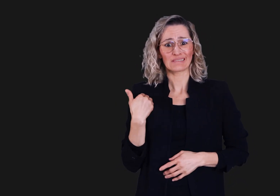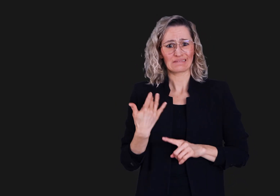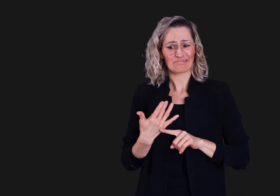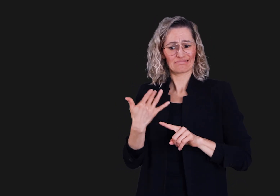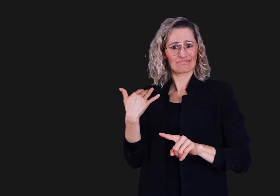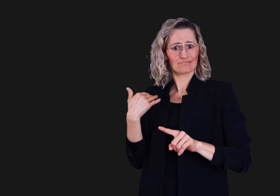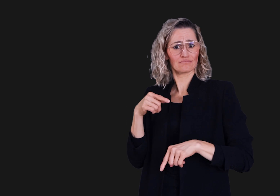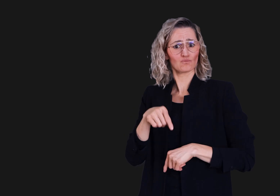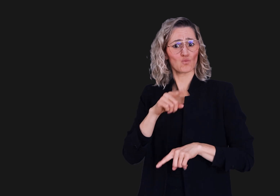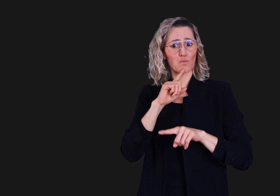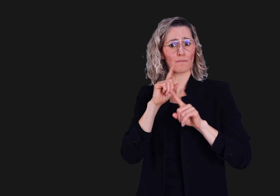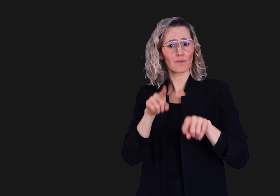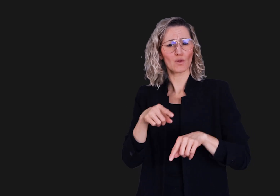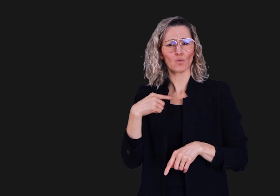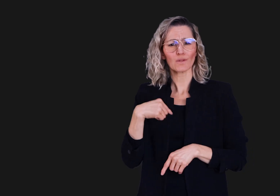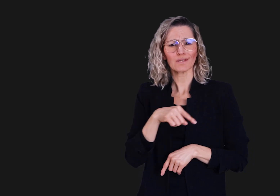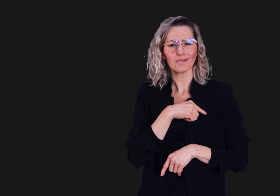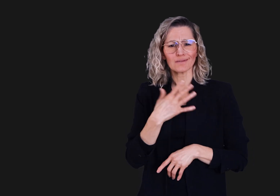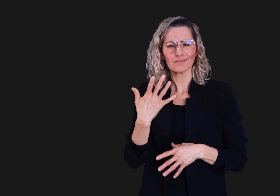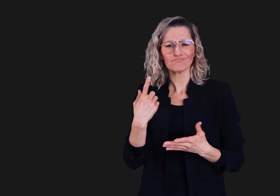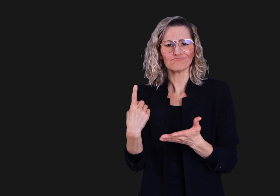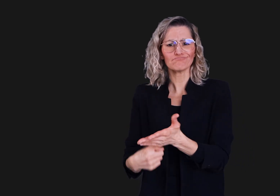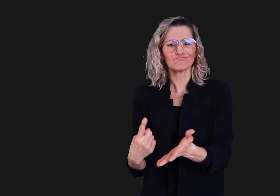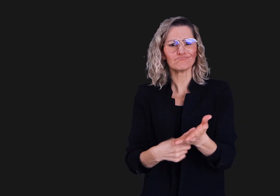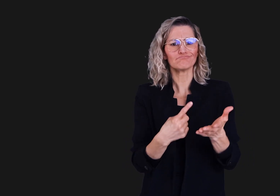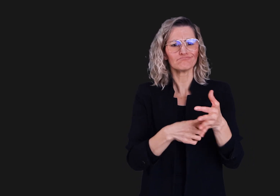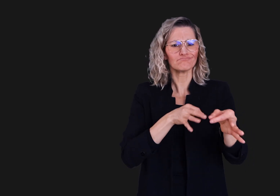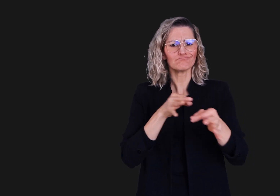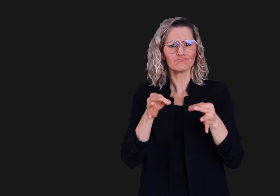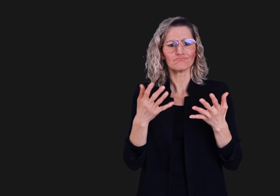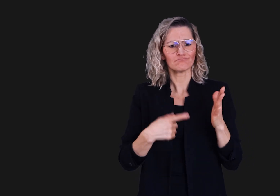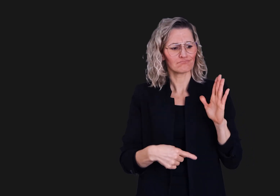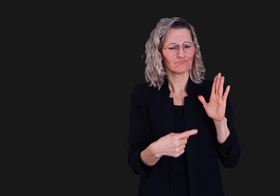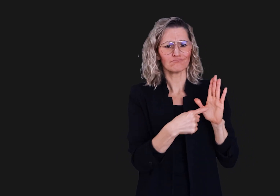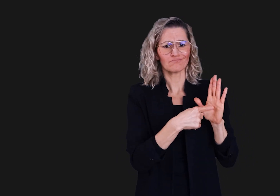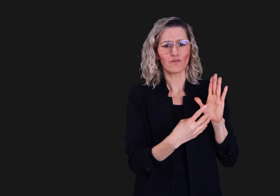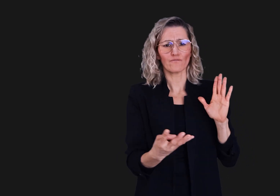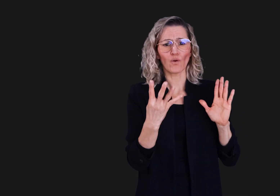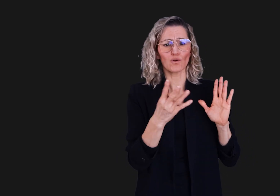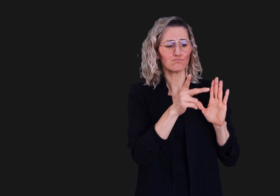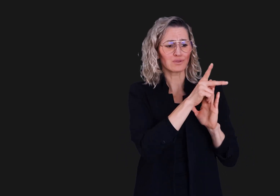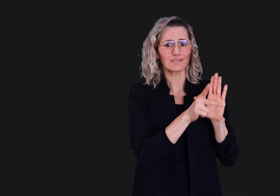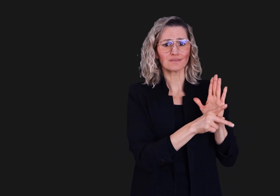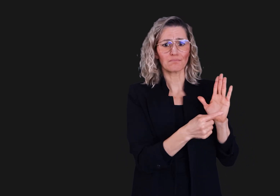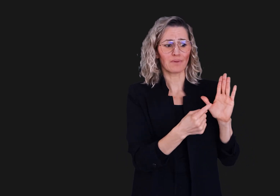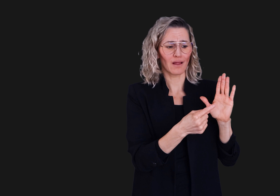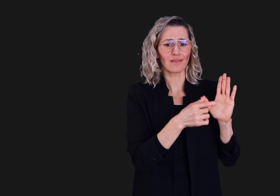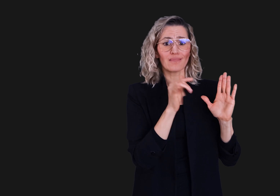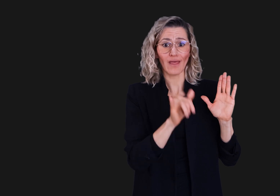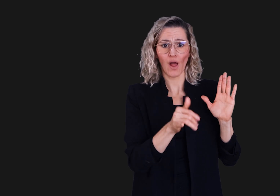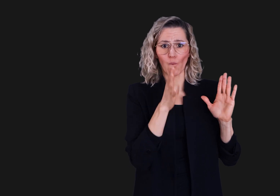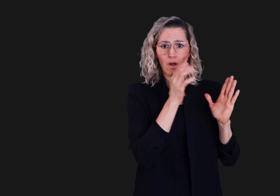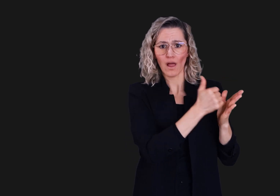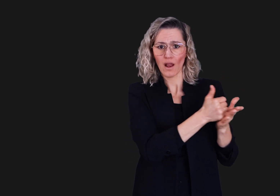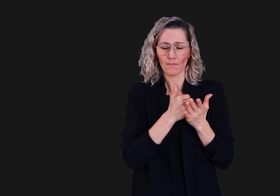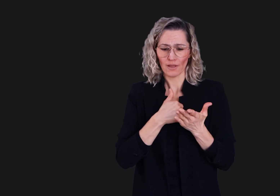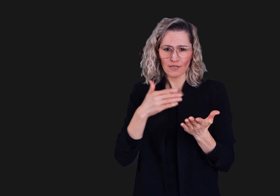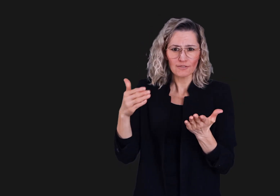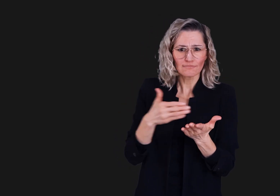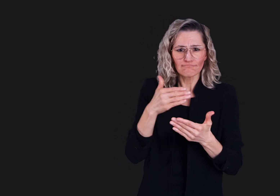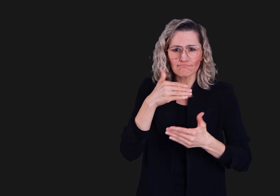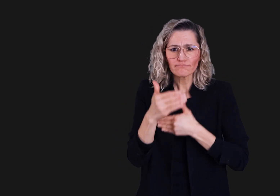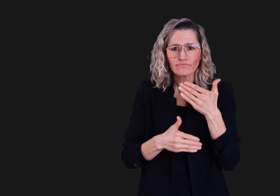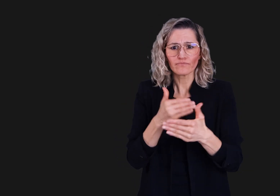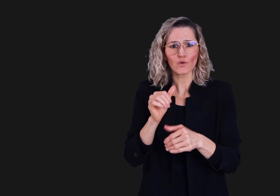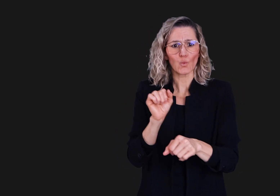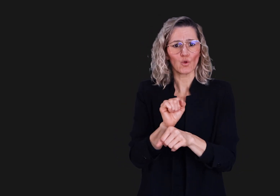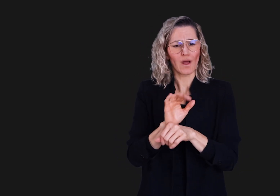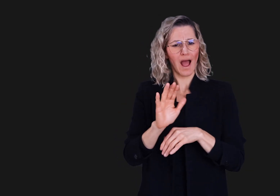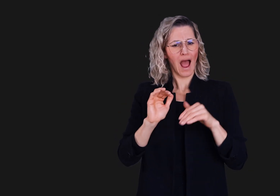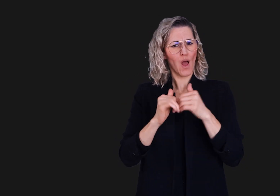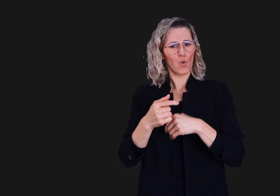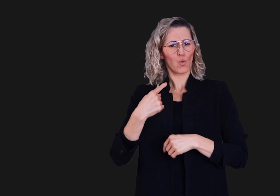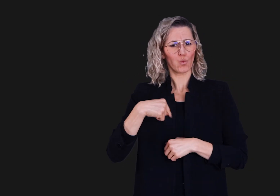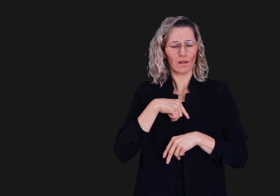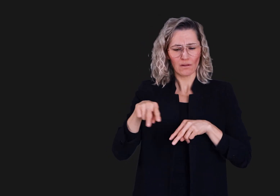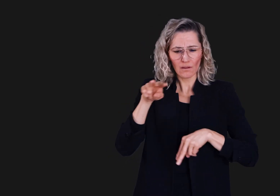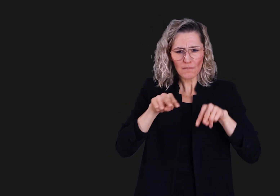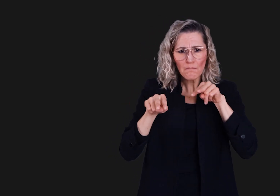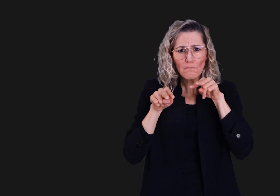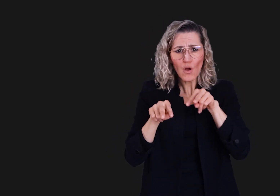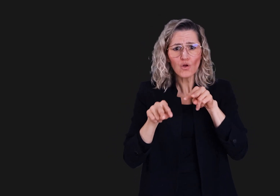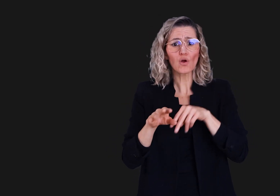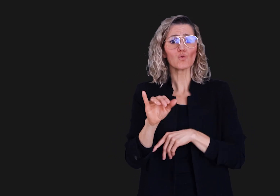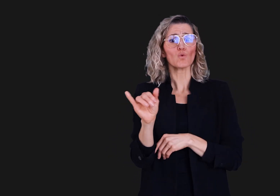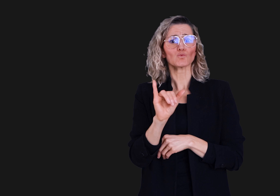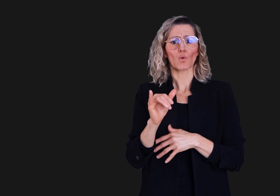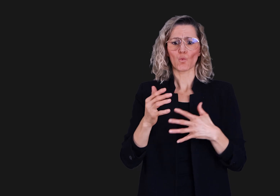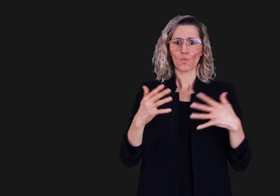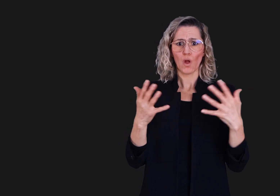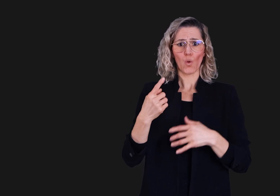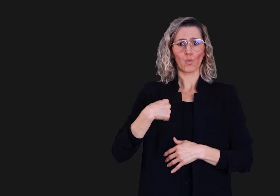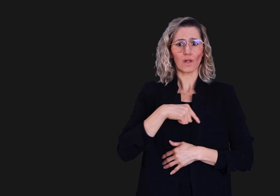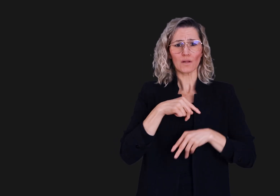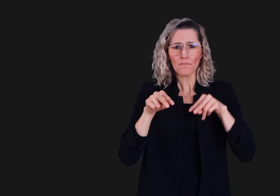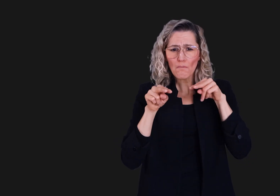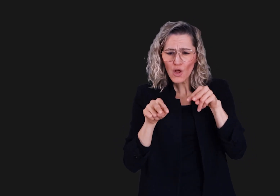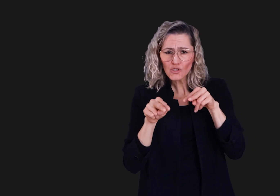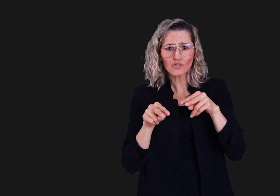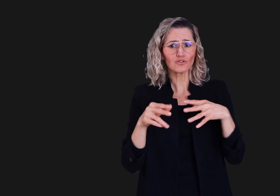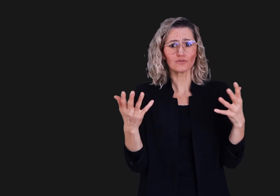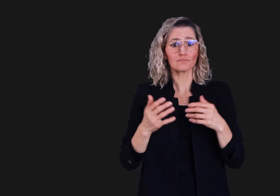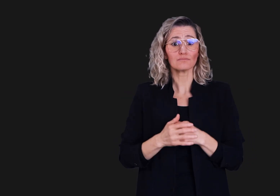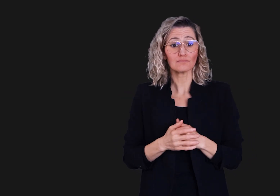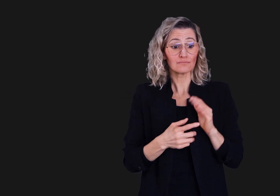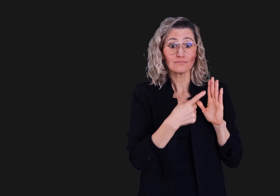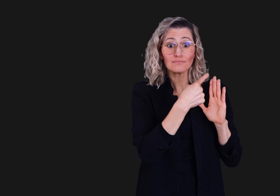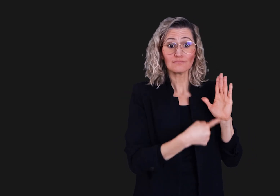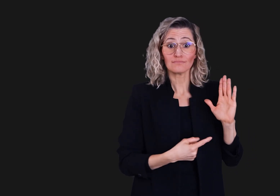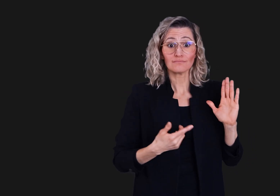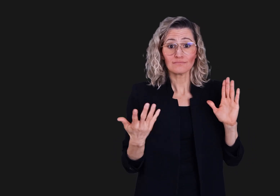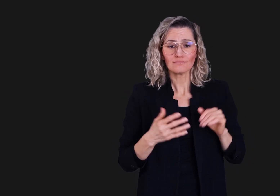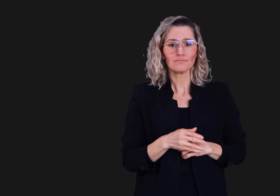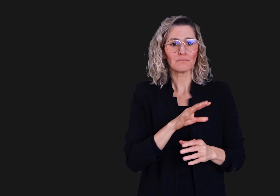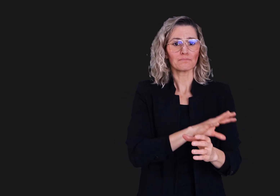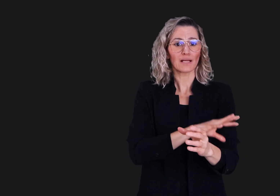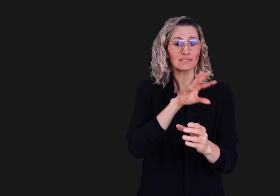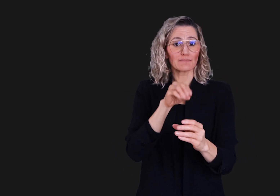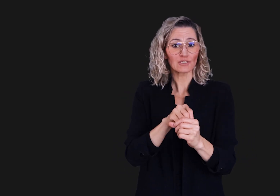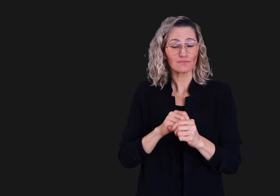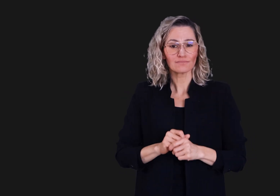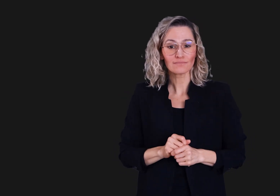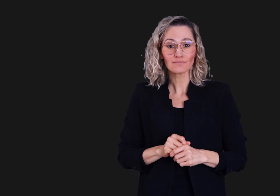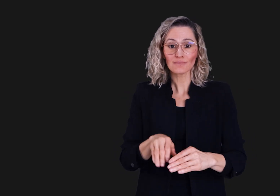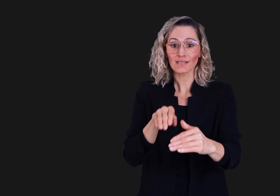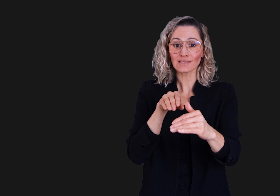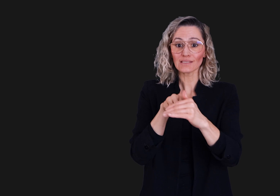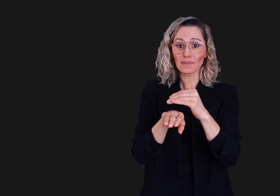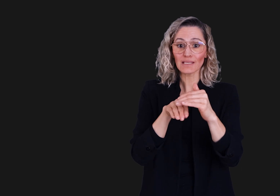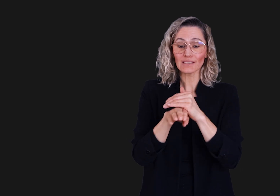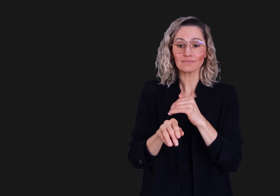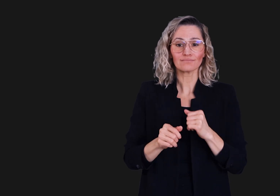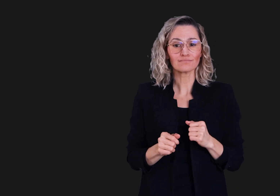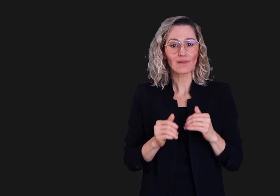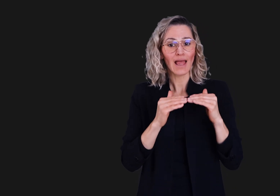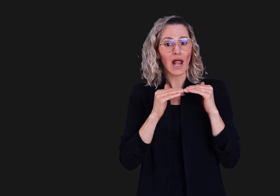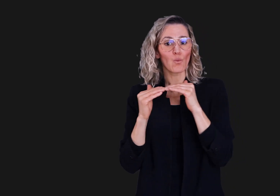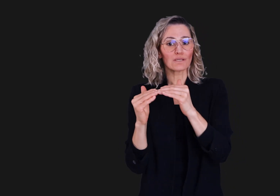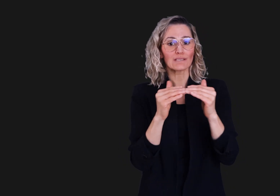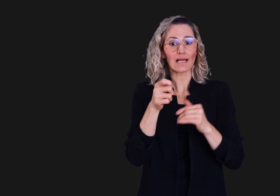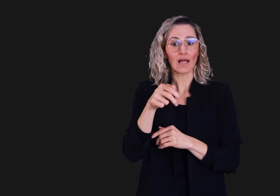Earlier in the report, we talked about the four principles that will guide how and what we monitor: participation, accessibility, equality